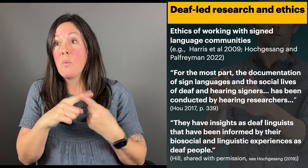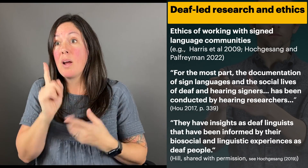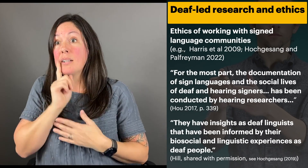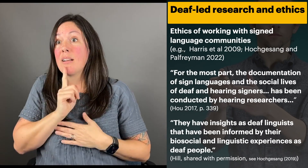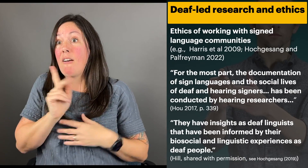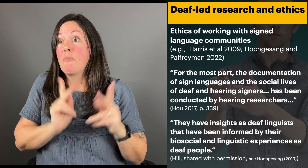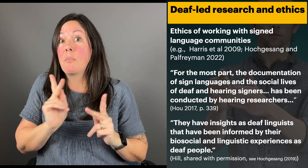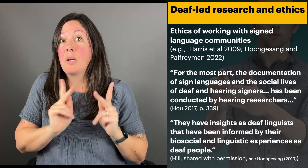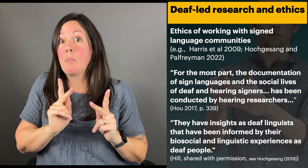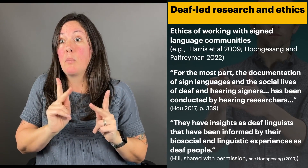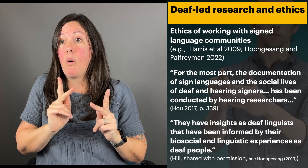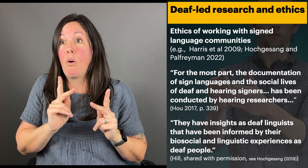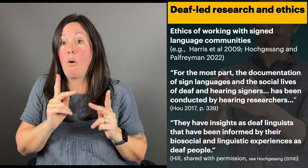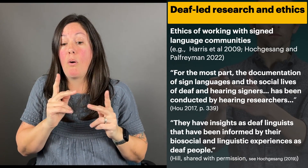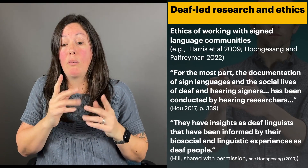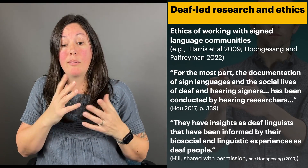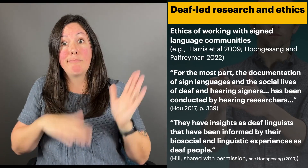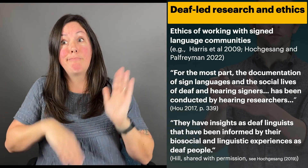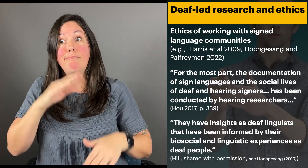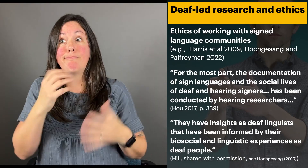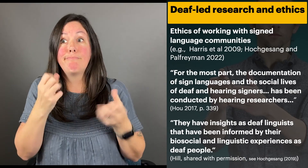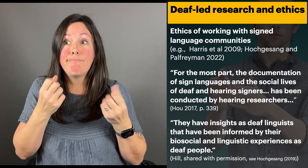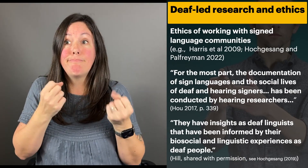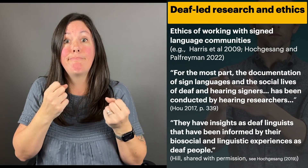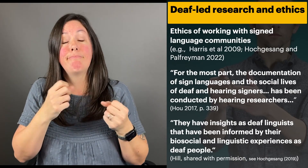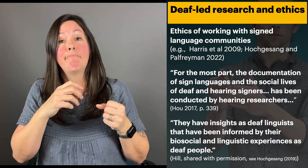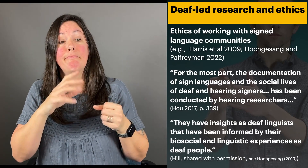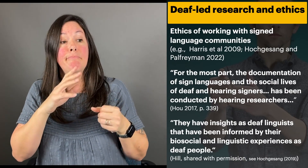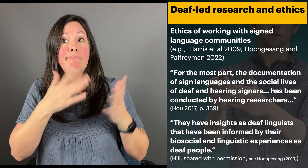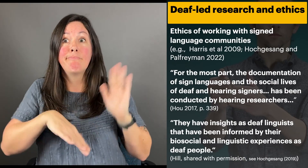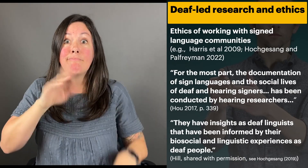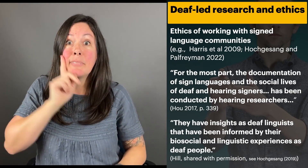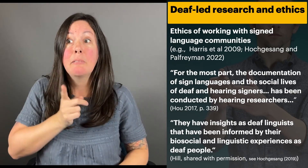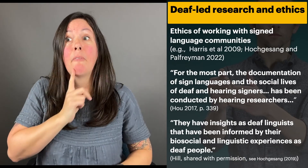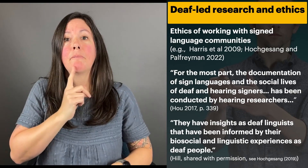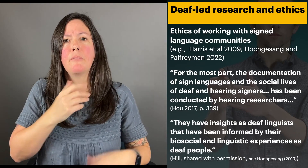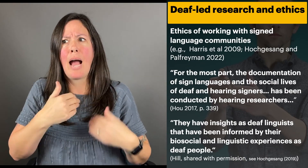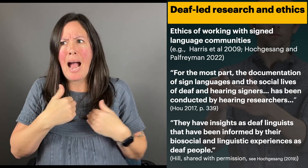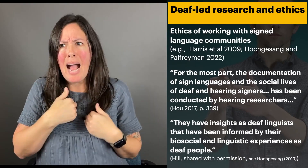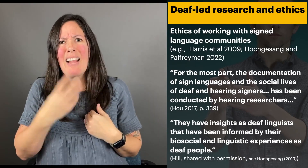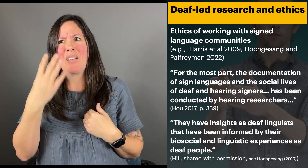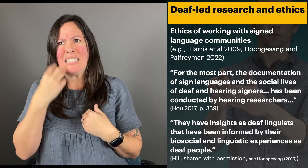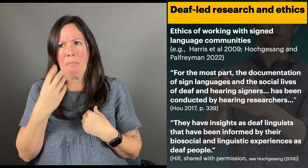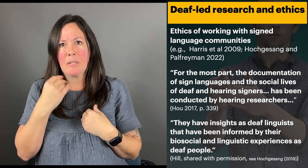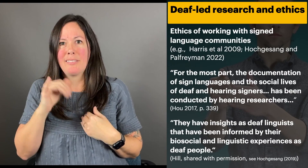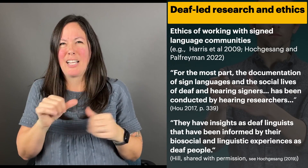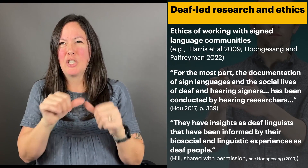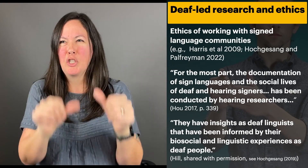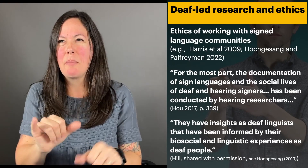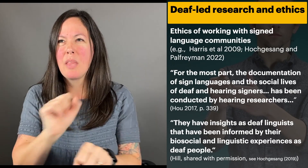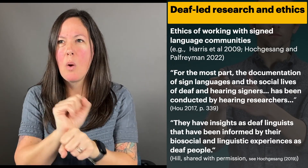noted that most of the documentation and research has been done by hearing